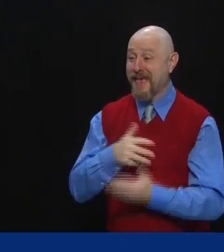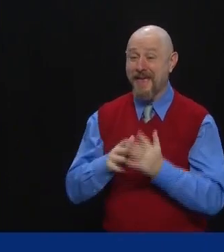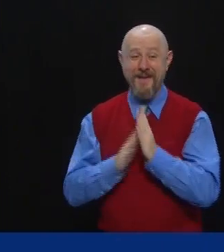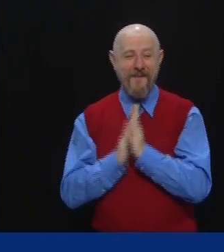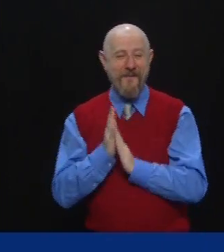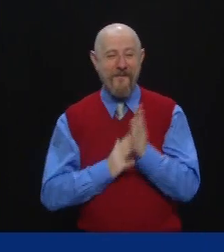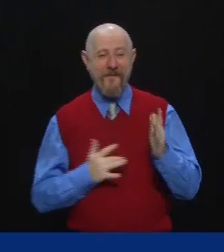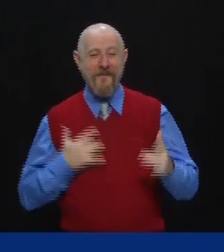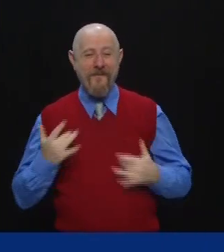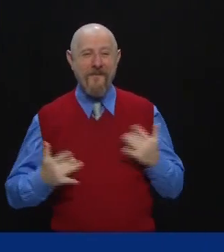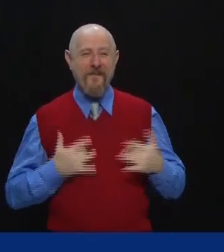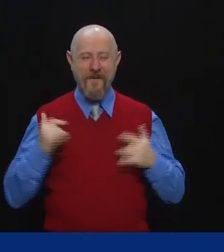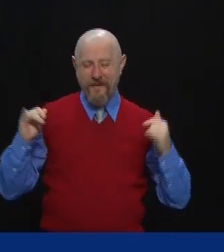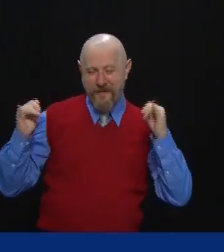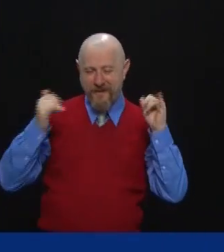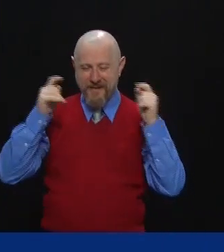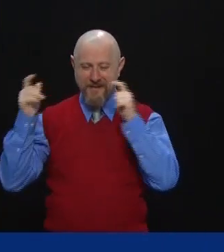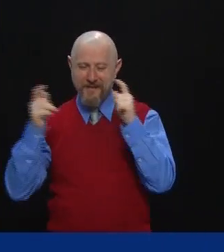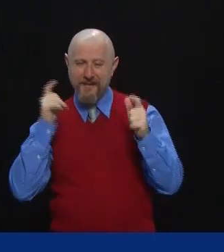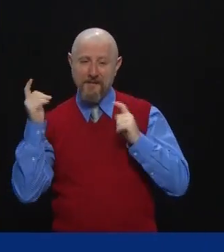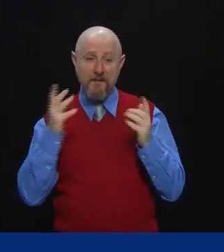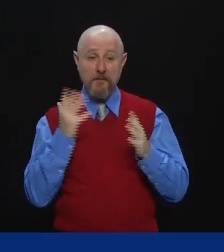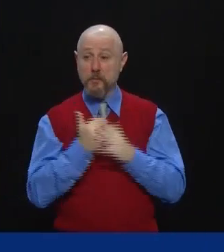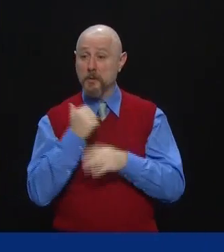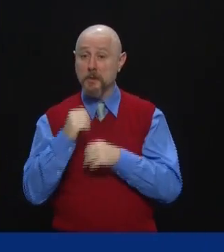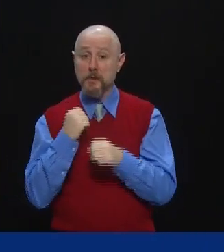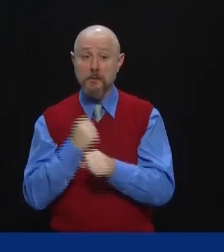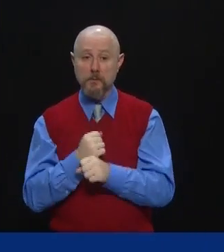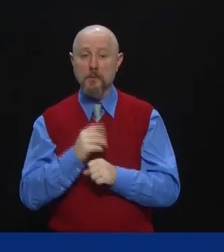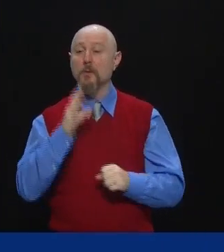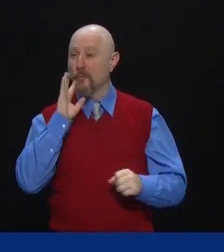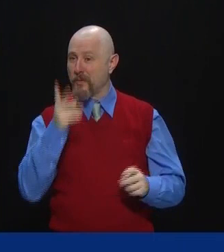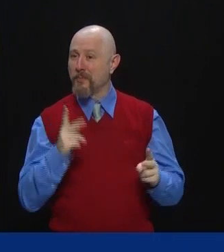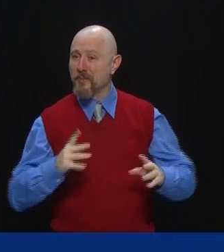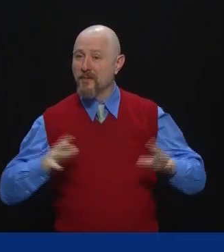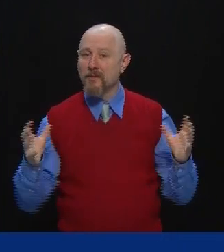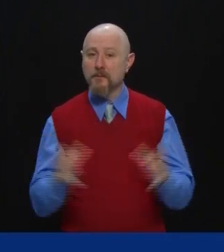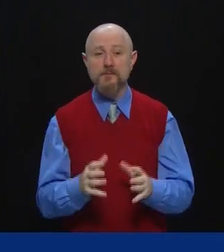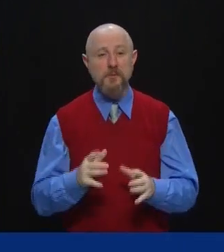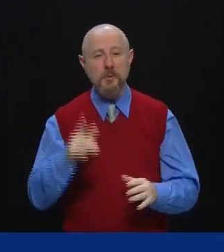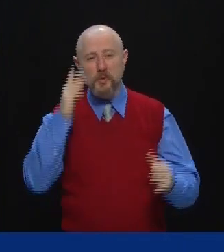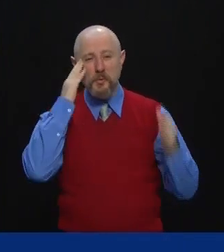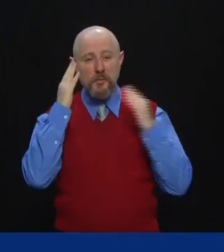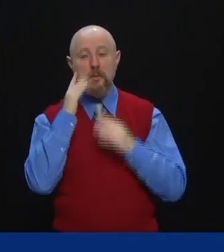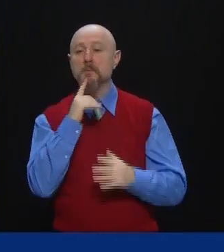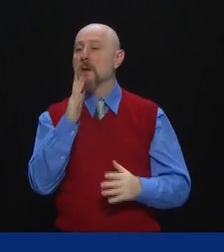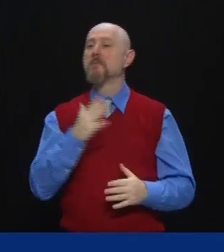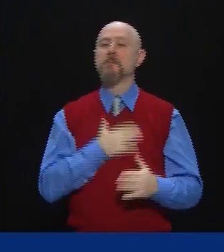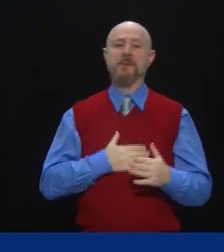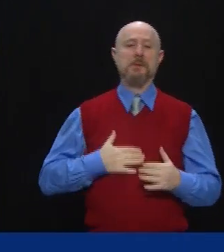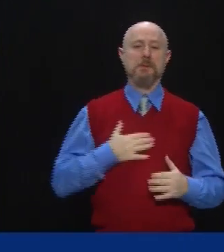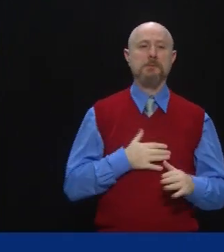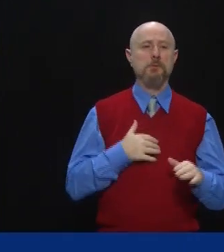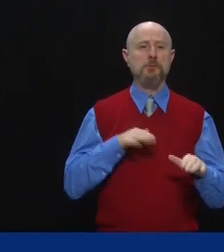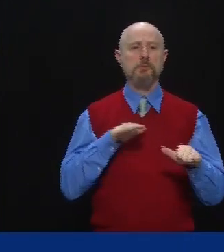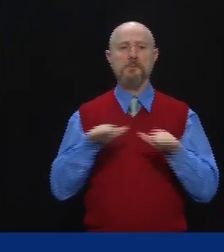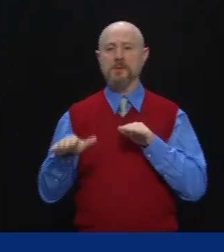WENT UP AFTER THAT. TONIGHT, NEW YEAR'S EVE. EVERYONE SAYING I CANNOT WAIT TO SAY GOOD-BYE TO 2021 WILL BE GATHERING.